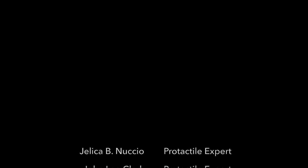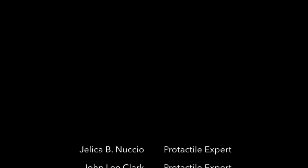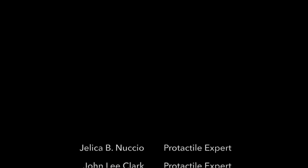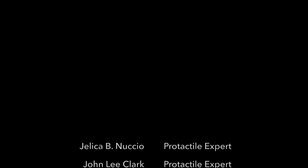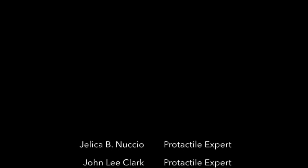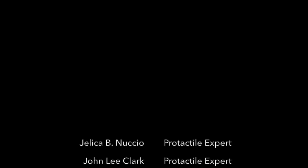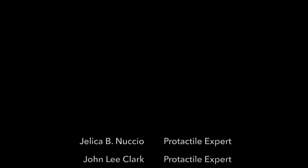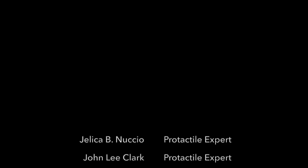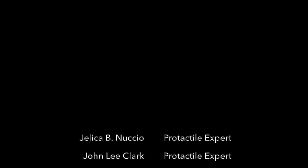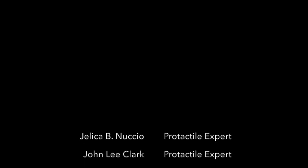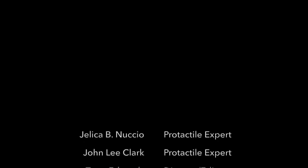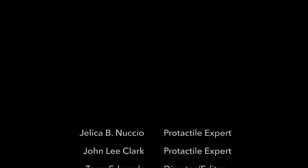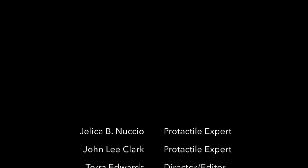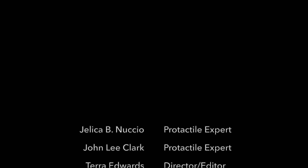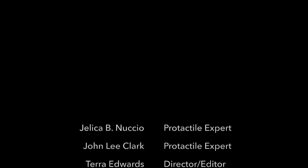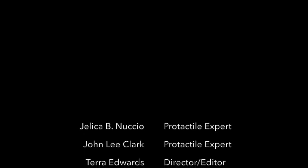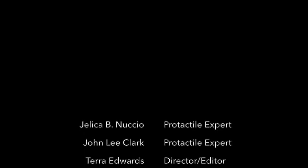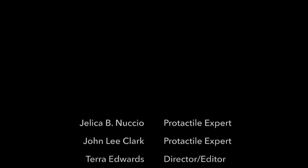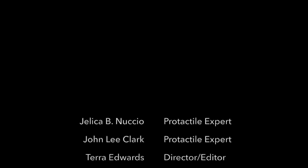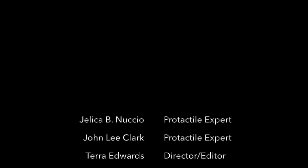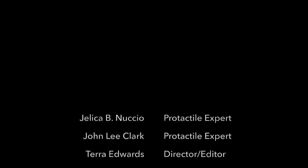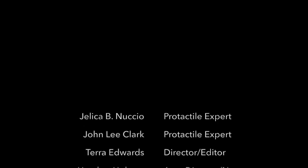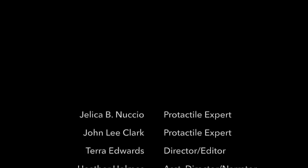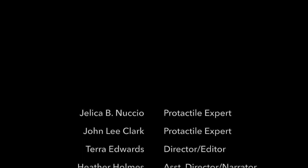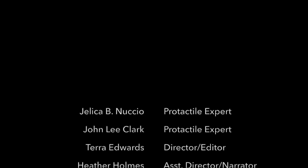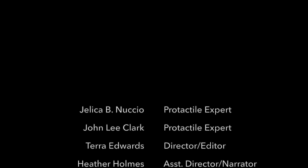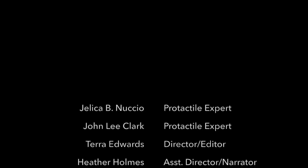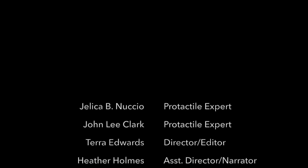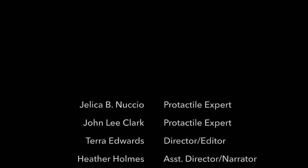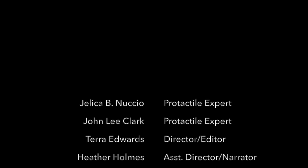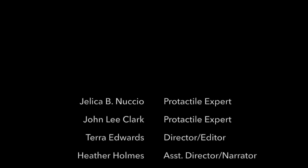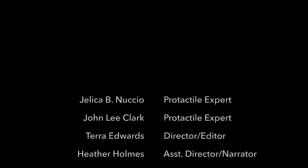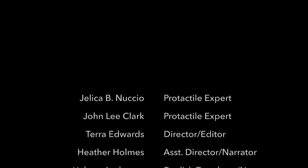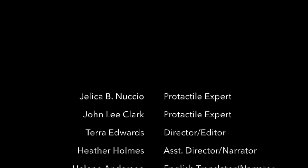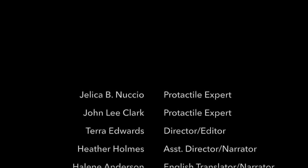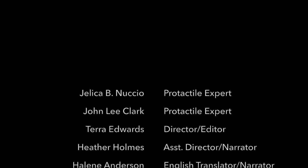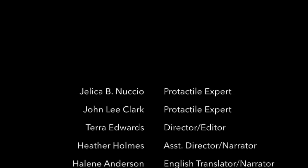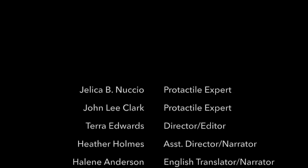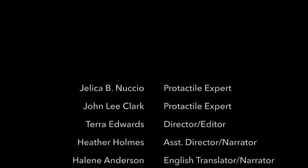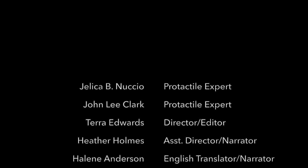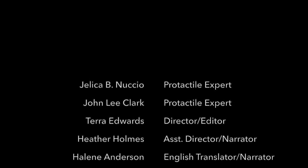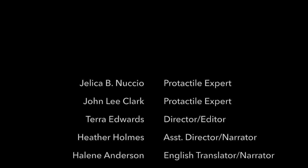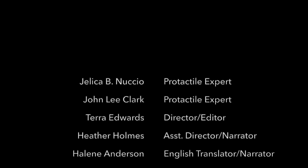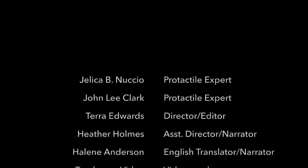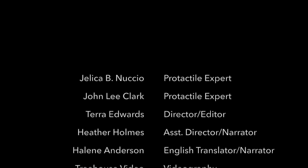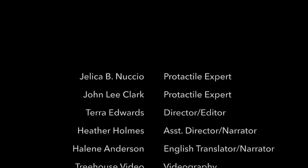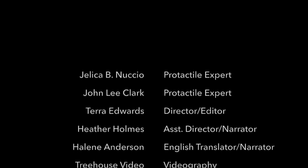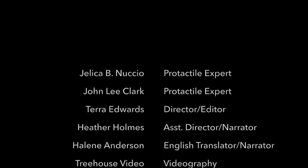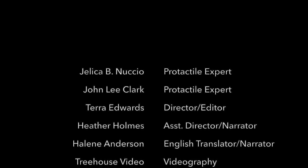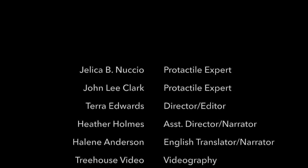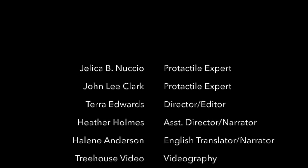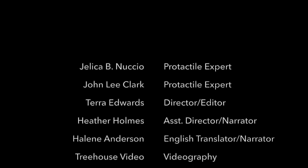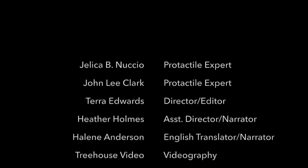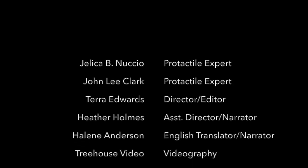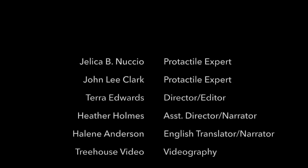[Narrator] Jelica B. Nuccio, Protactile Expert. John Lee Clark, Protactile Expert.